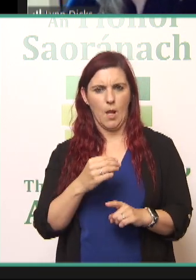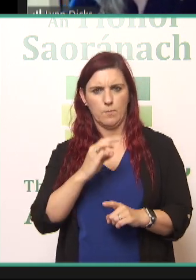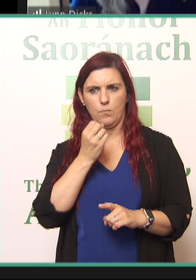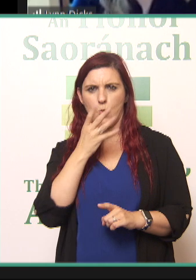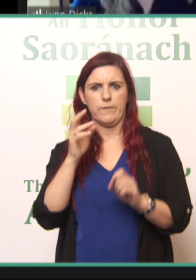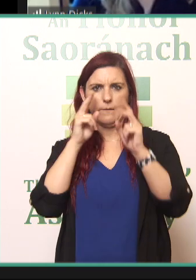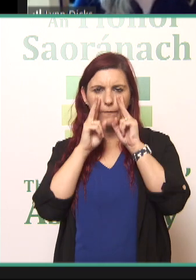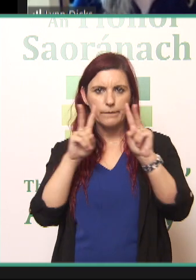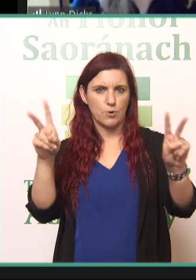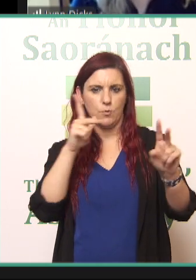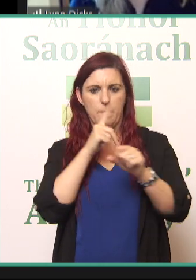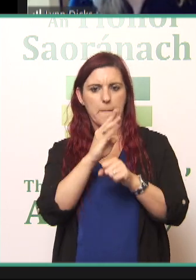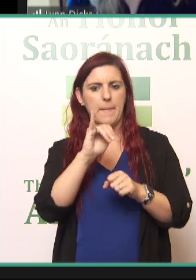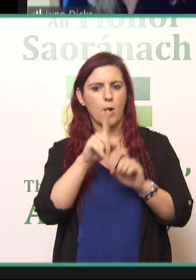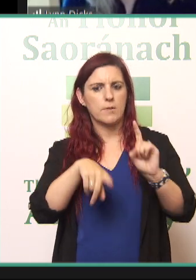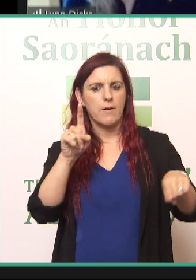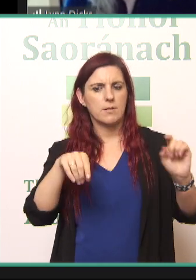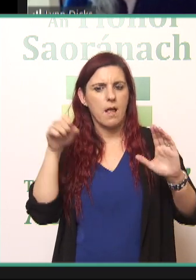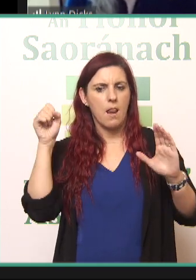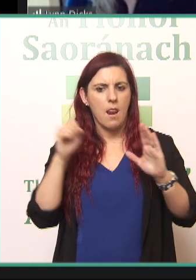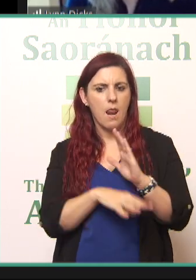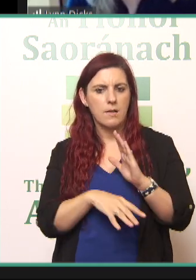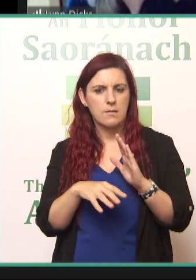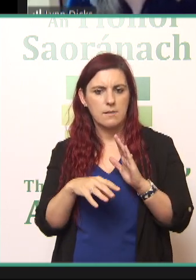um the biodiversity loss that we're experiencing and the way we might tackle that